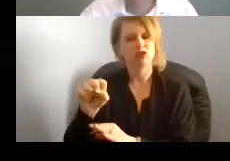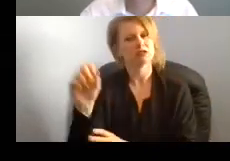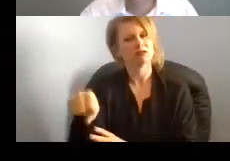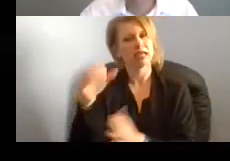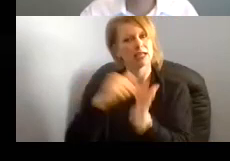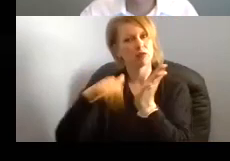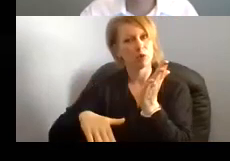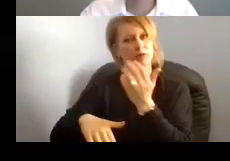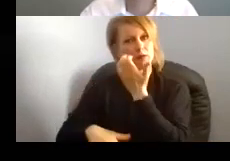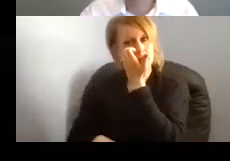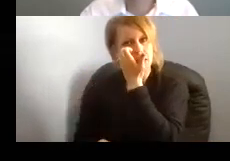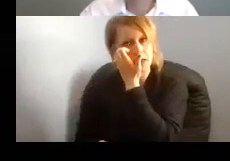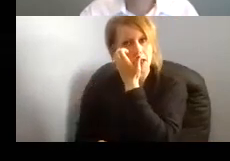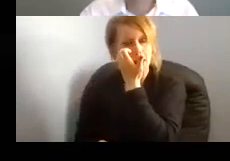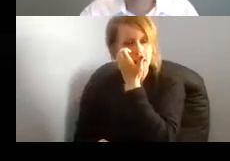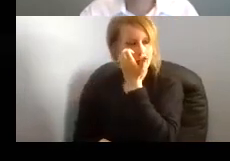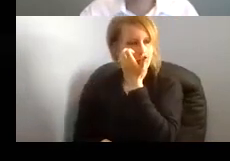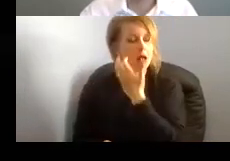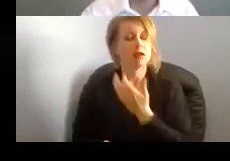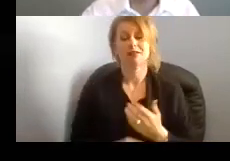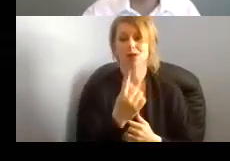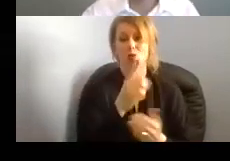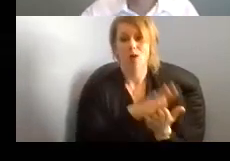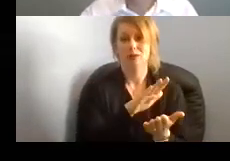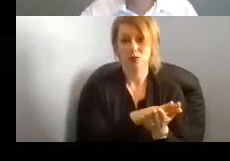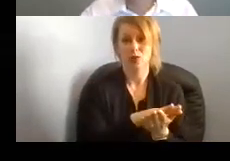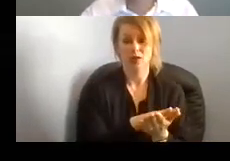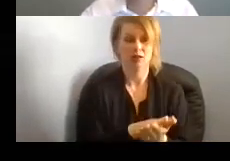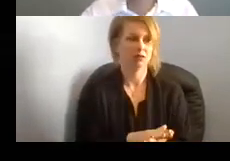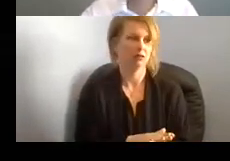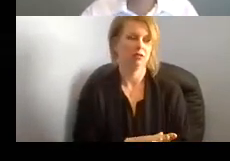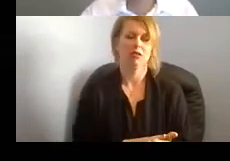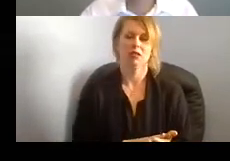had been shot in the head and was killed during a hostage situation.